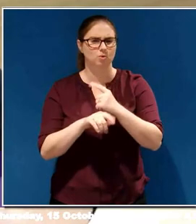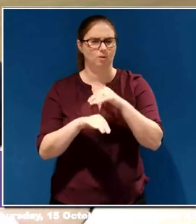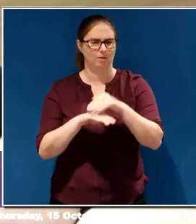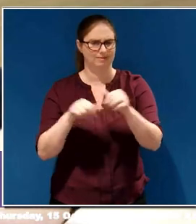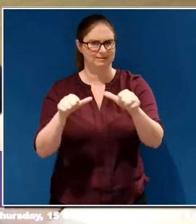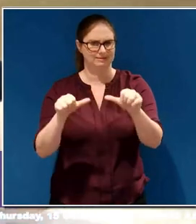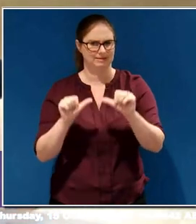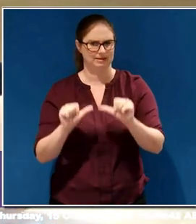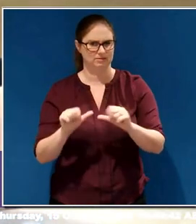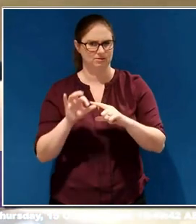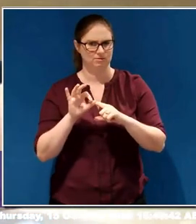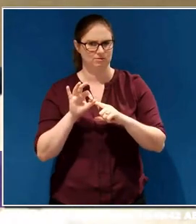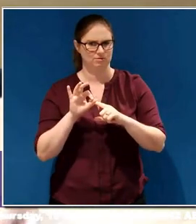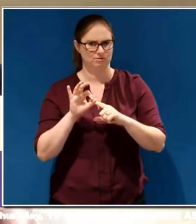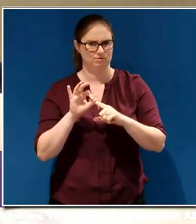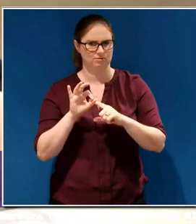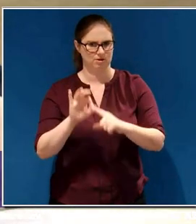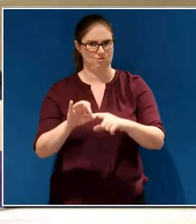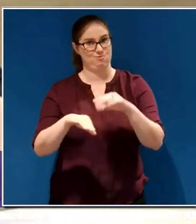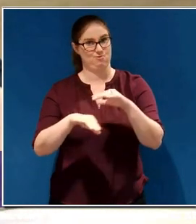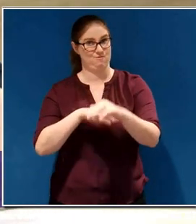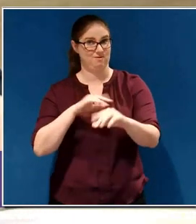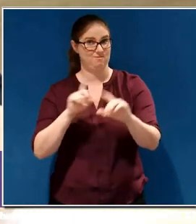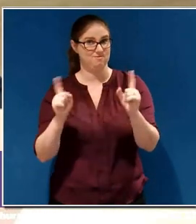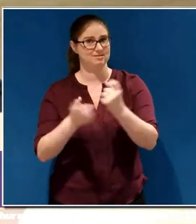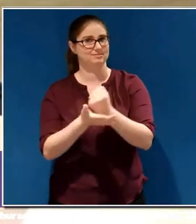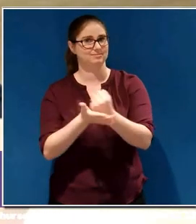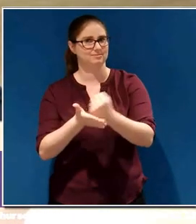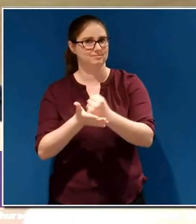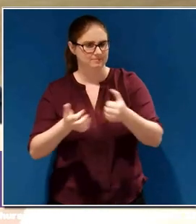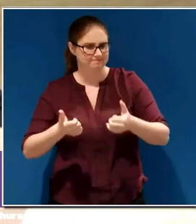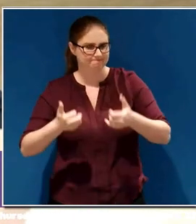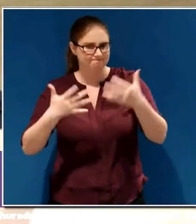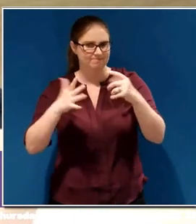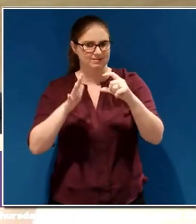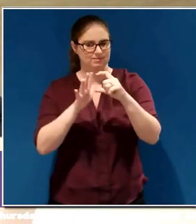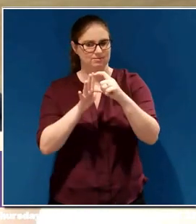Which number is this? 37, please.